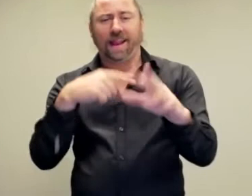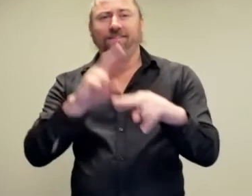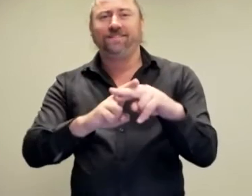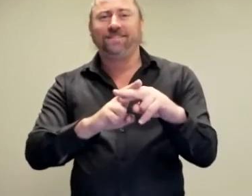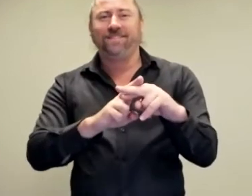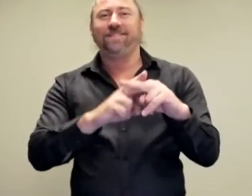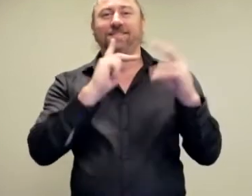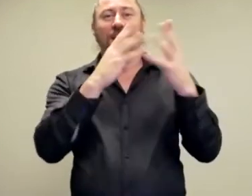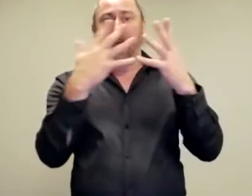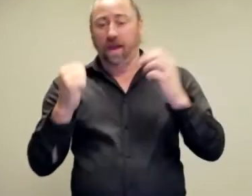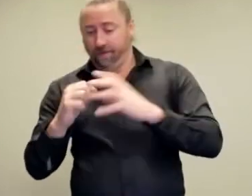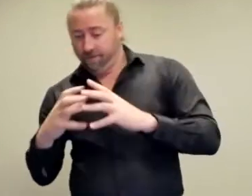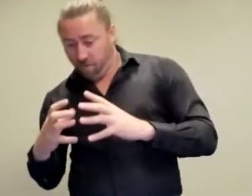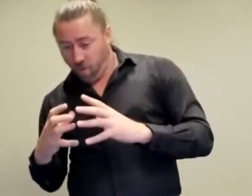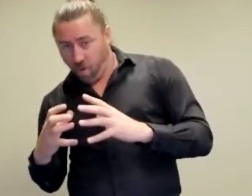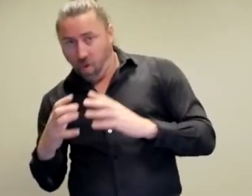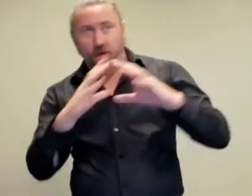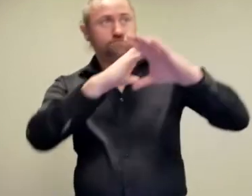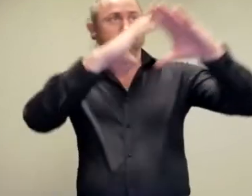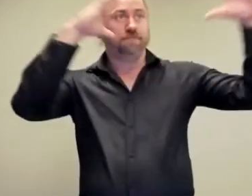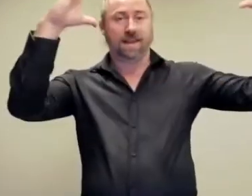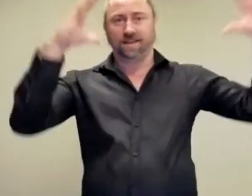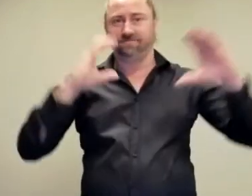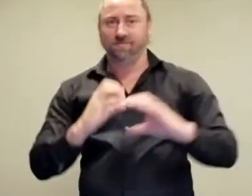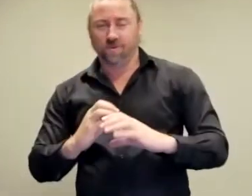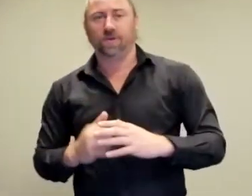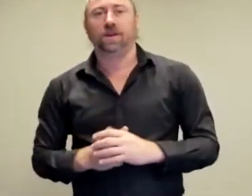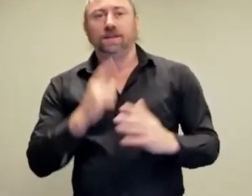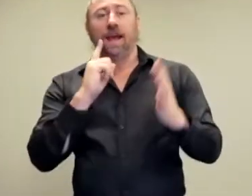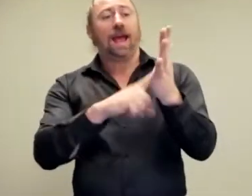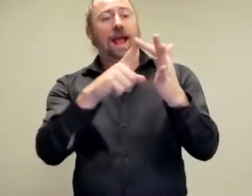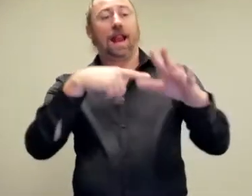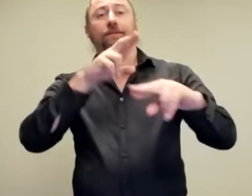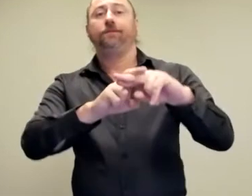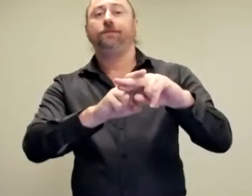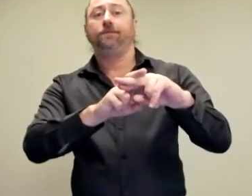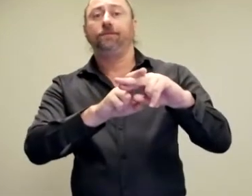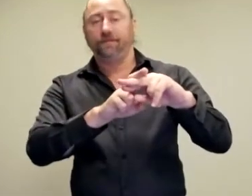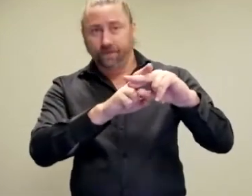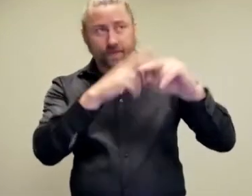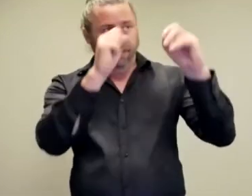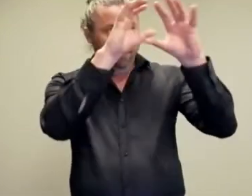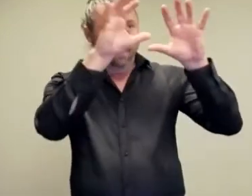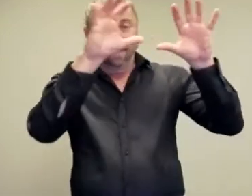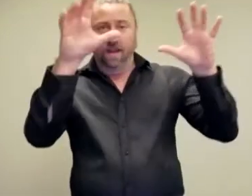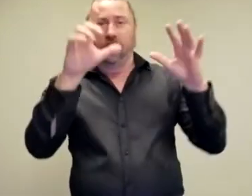the small and the macro. The lobed form of the leaf has a structural affinity to a cumulus cloud.